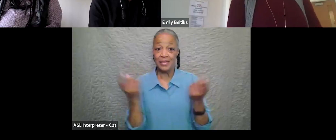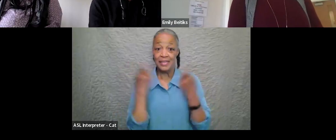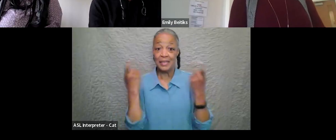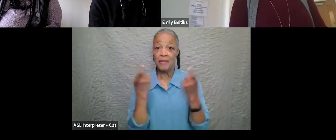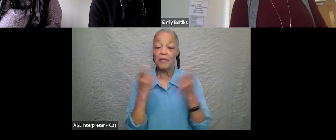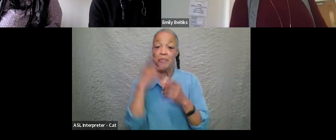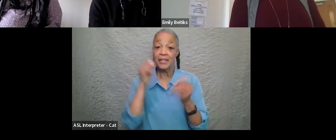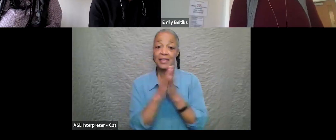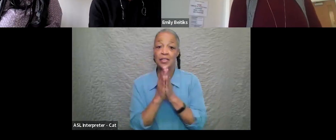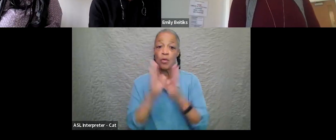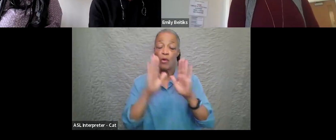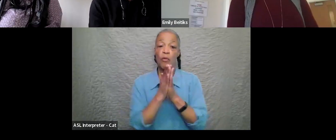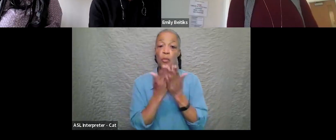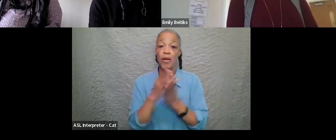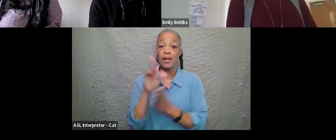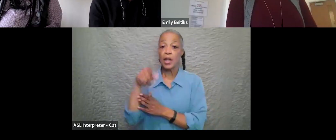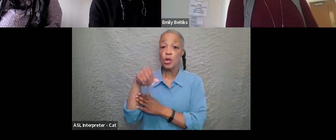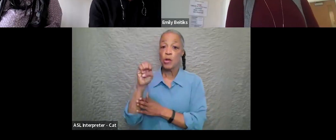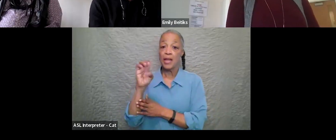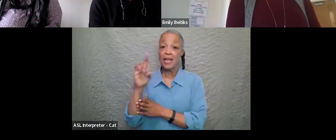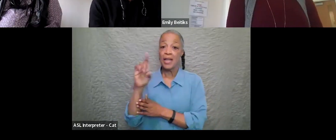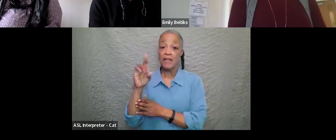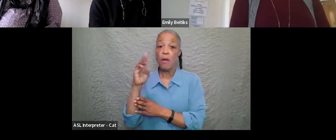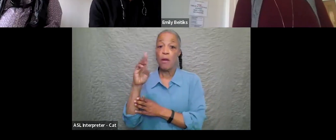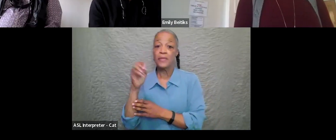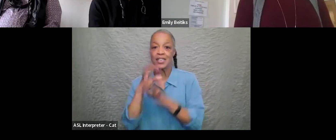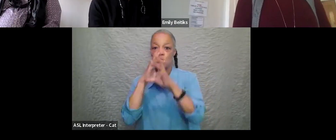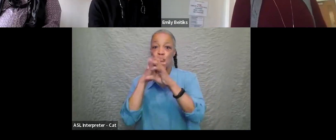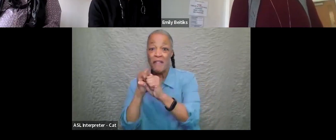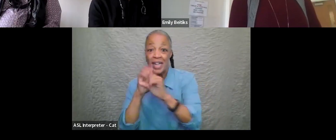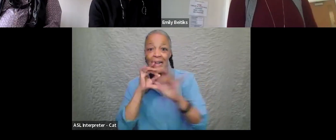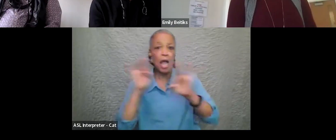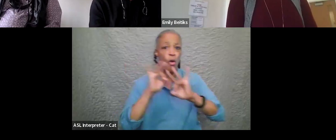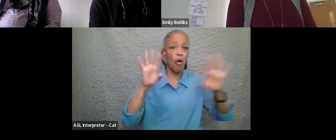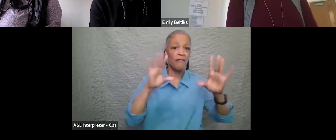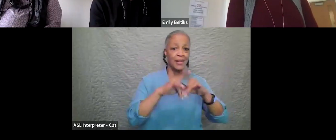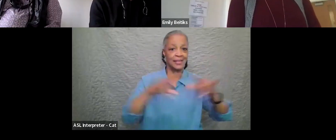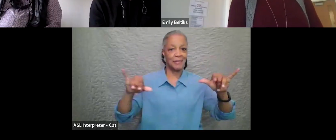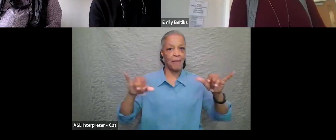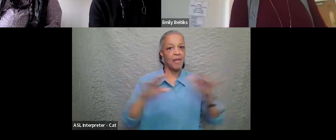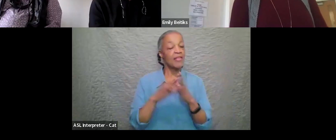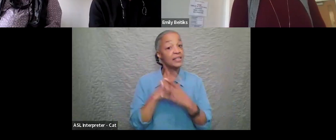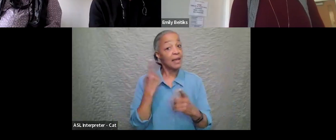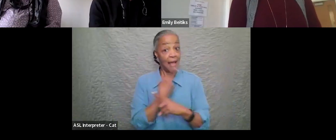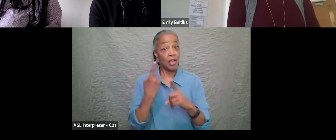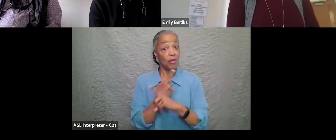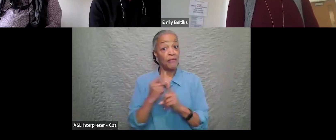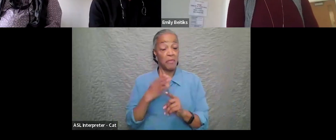KQED Forum described it as both riveting and horrifying. And that's very, very accurate from my experience.